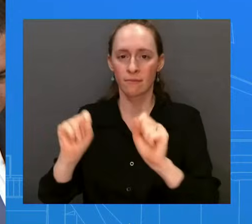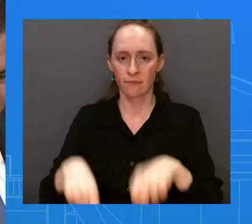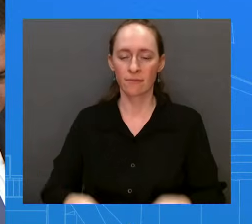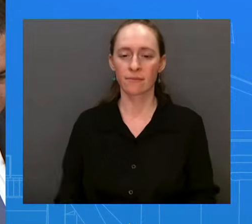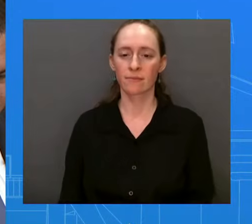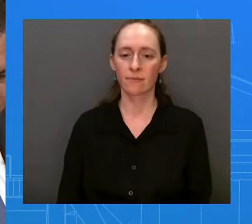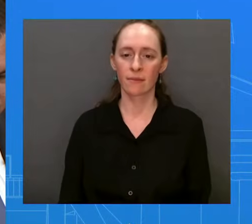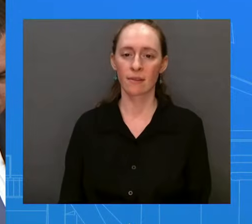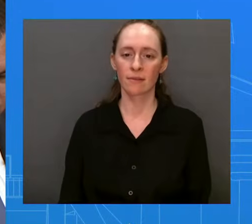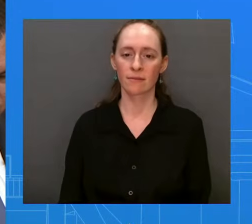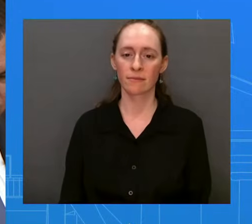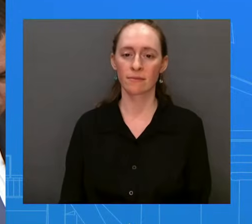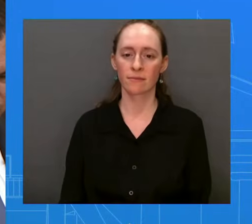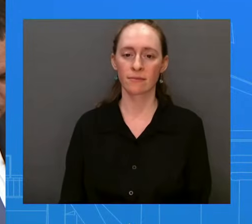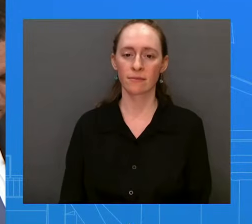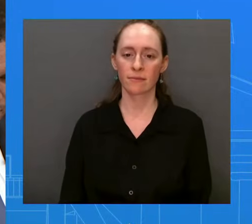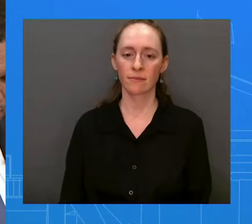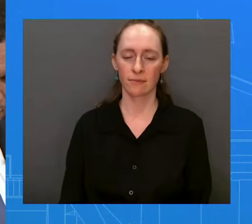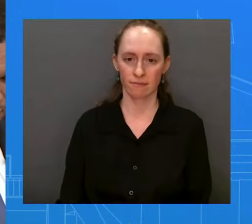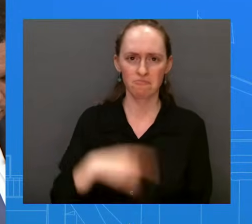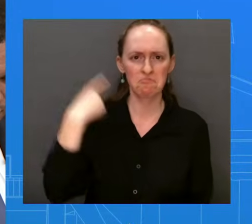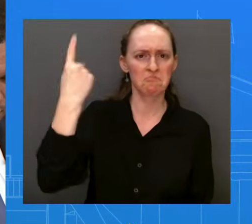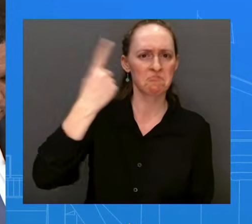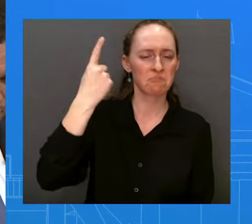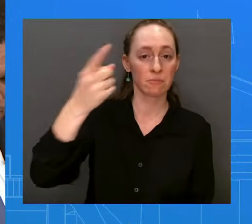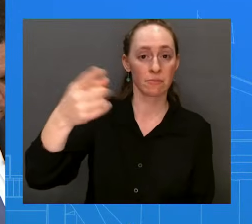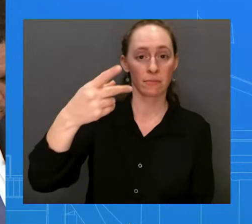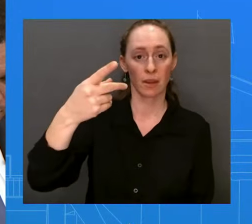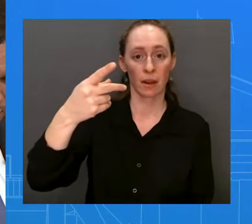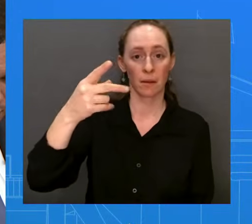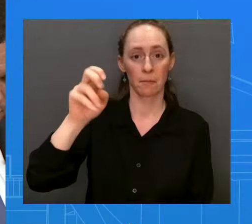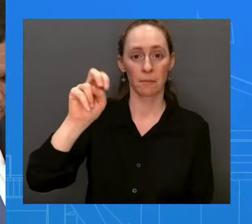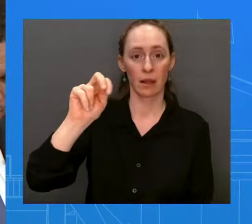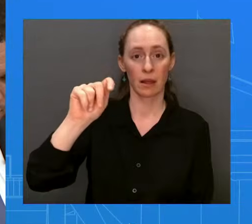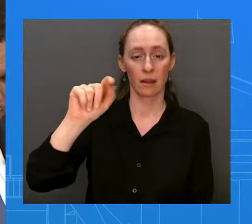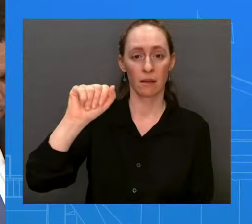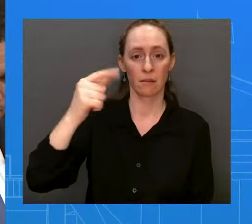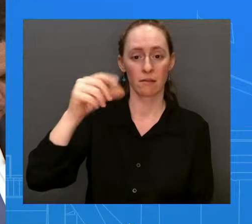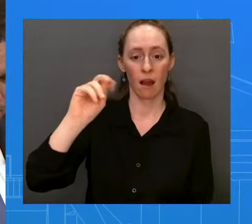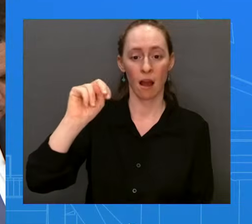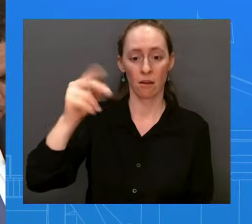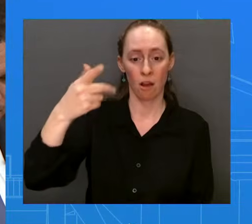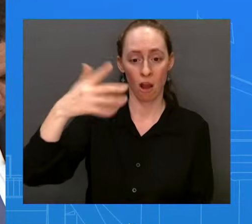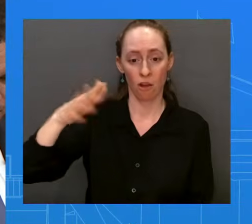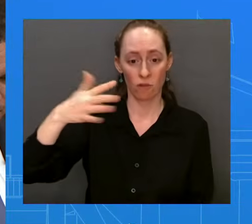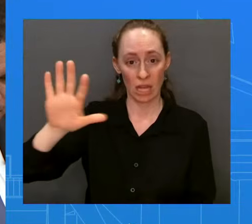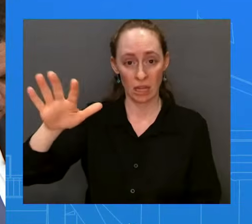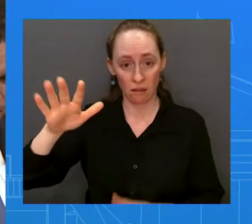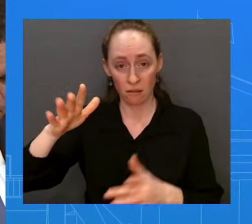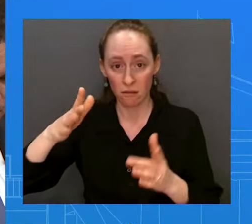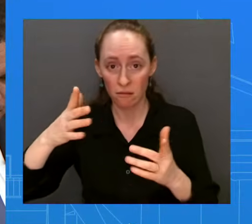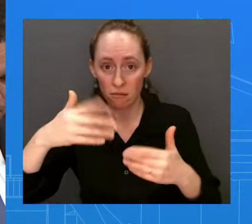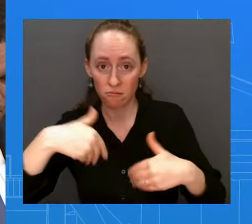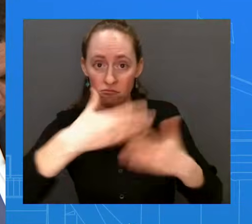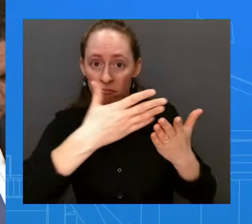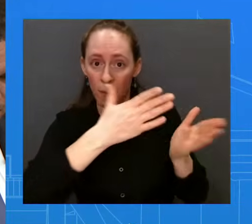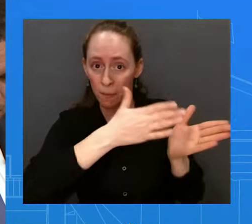related to anything over our airspace? Mr. Kirby: I'm not sure I'm following what you mean. The Press: In the wake of the Chinese spy balloon -- Mr. Kirby: Yeah. The Press: -- the radars were tweaked,